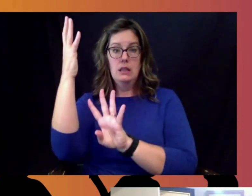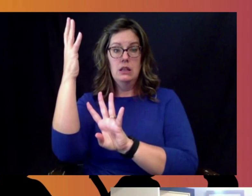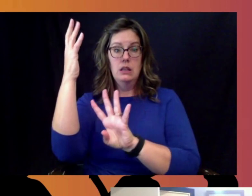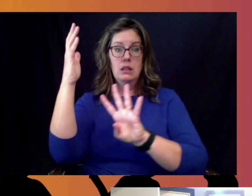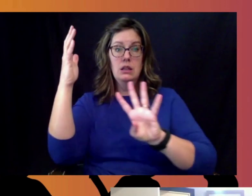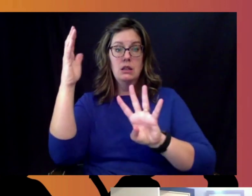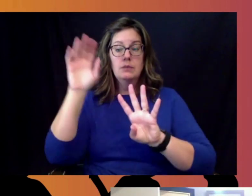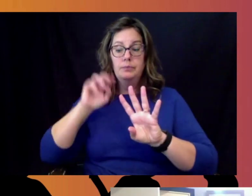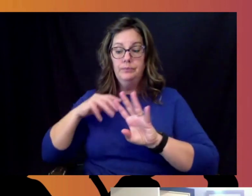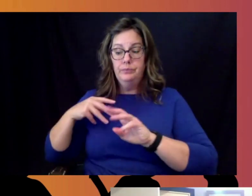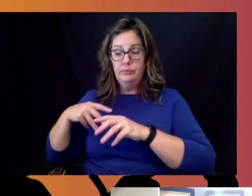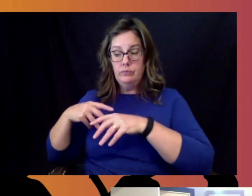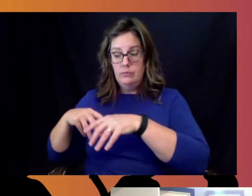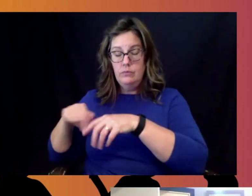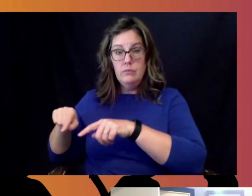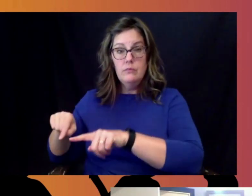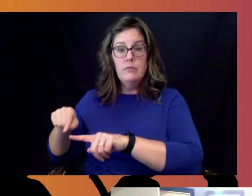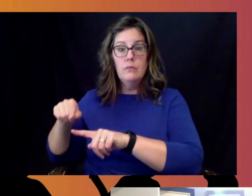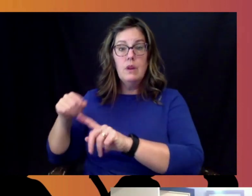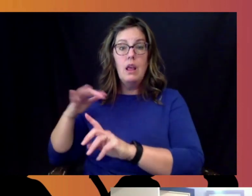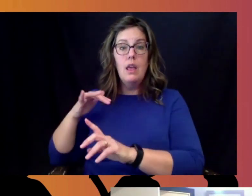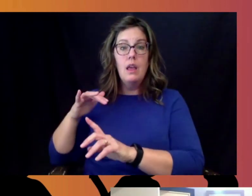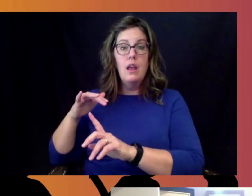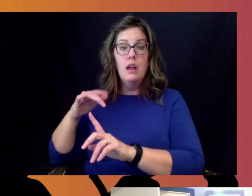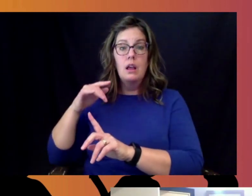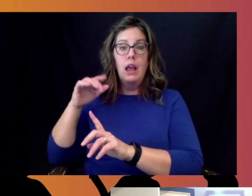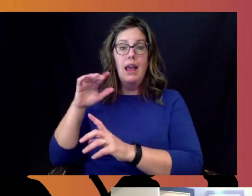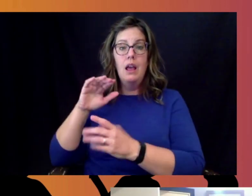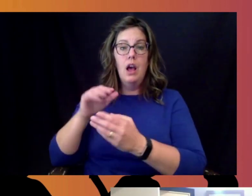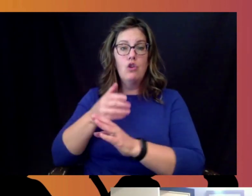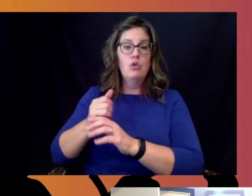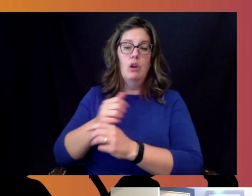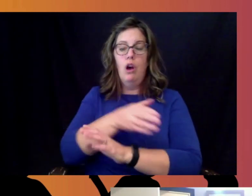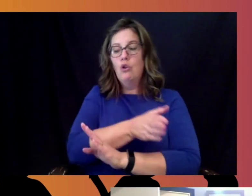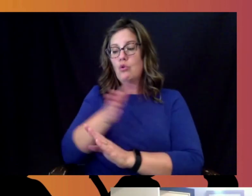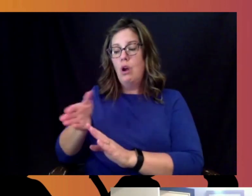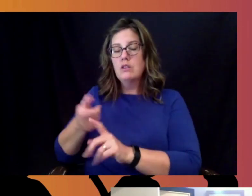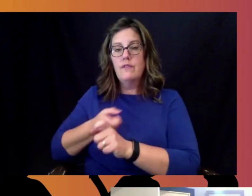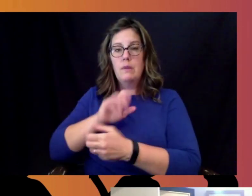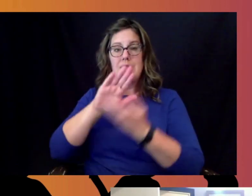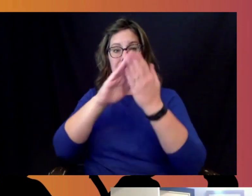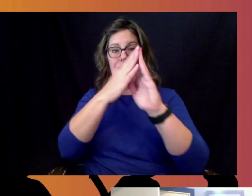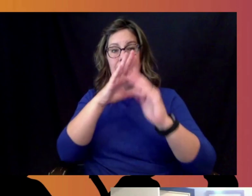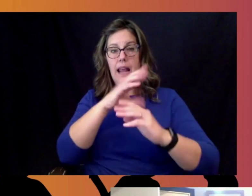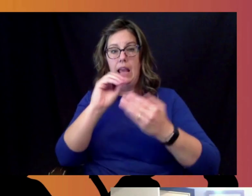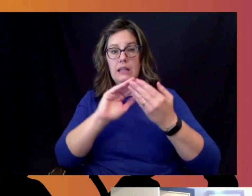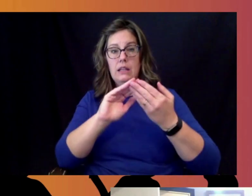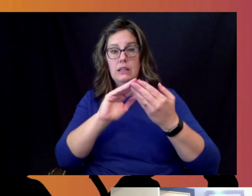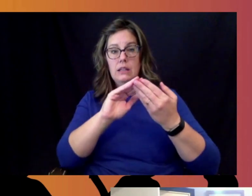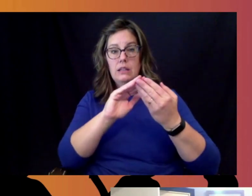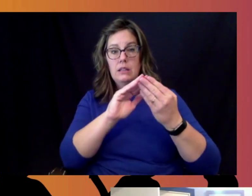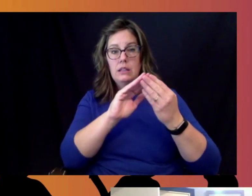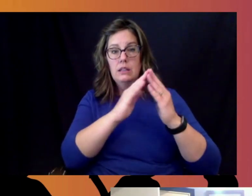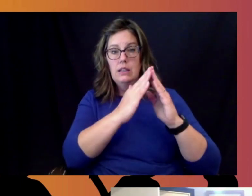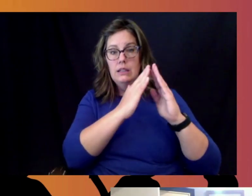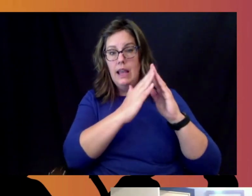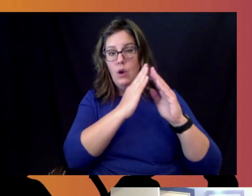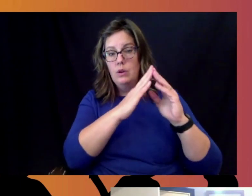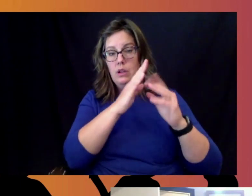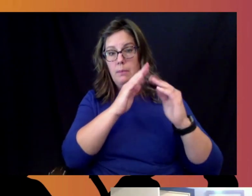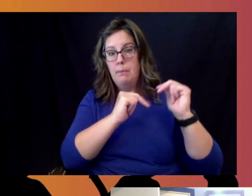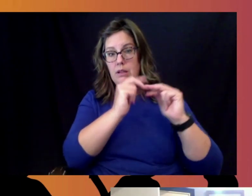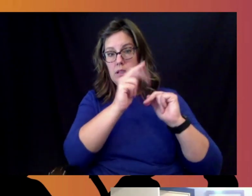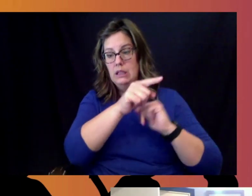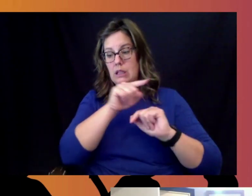this is when i met tay um and it was around the murders of philando castile and alton sterling and